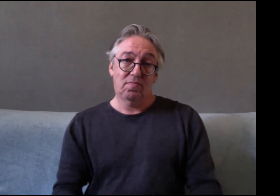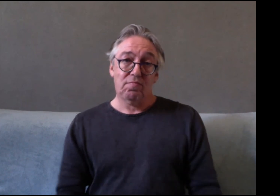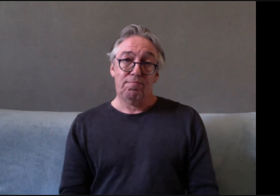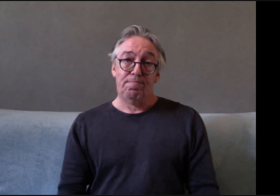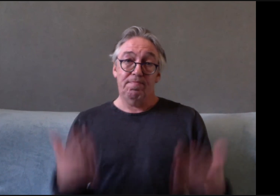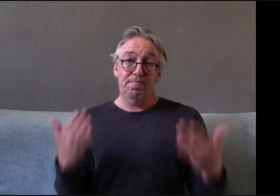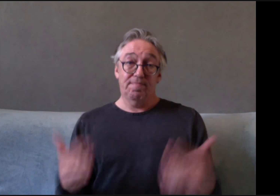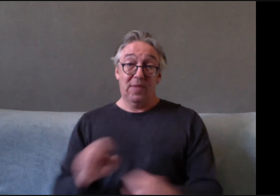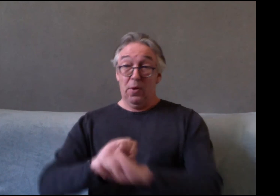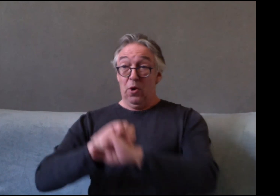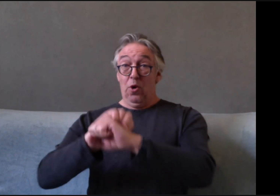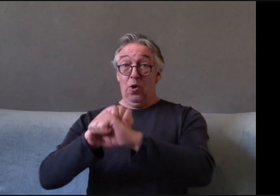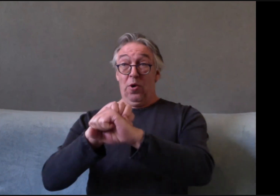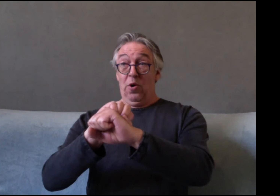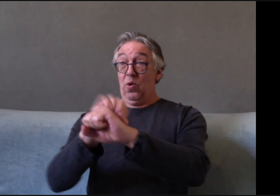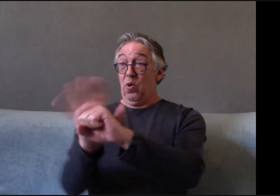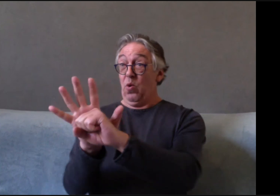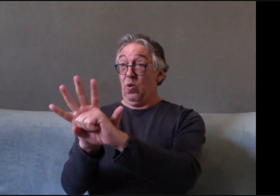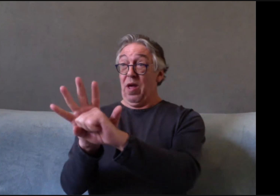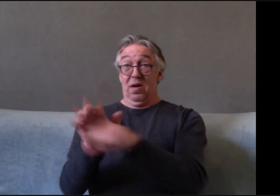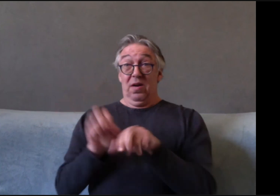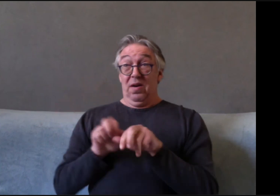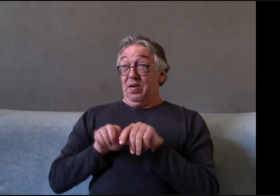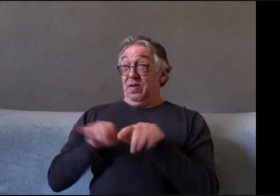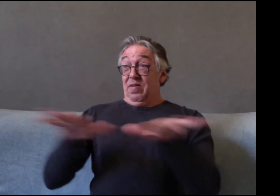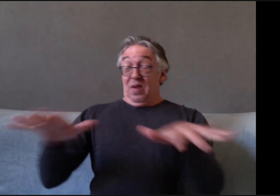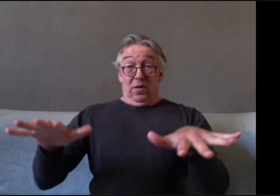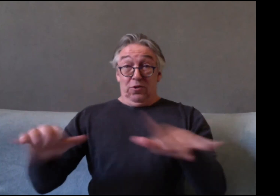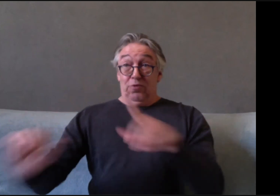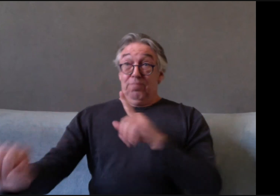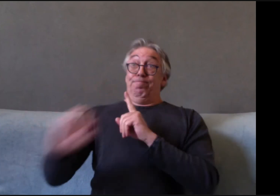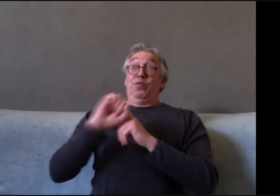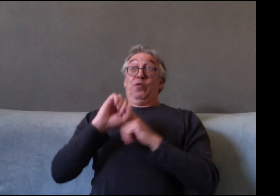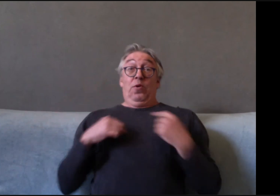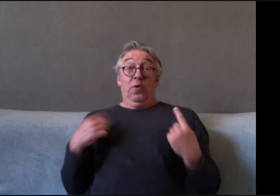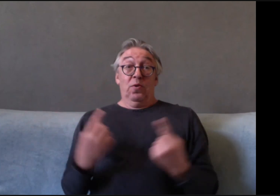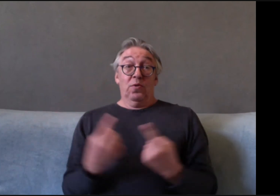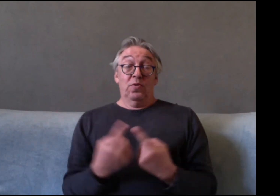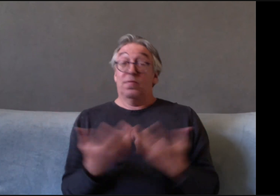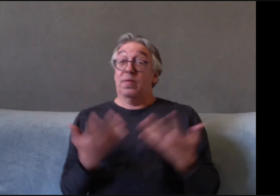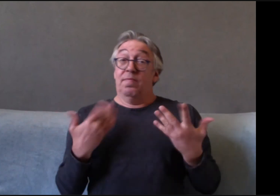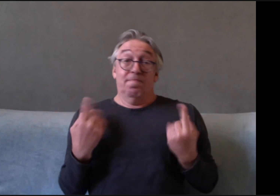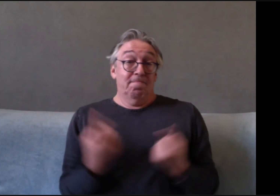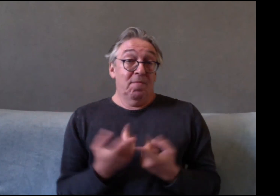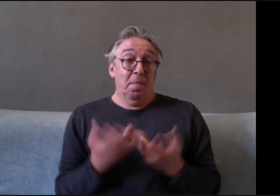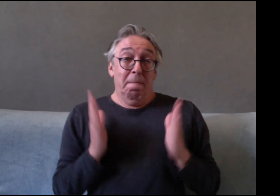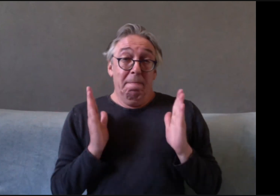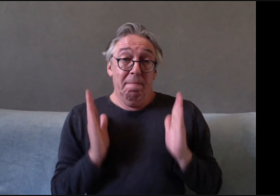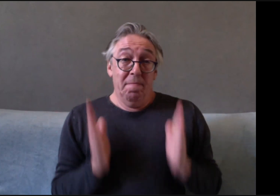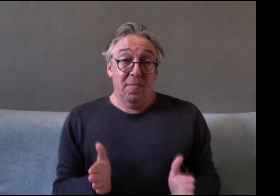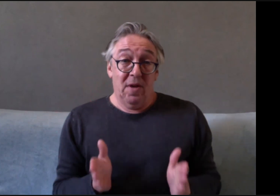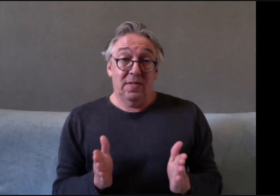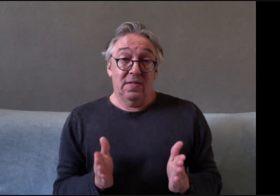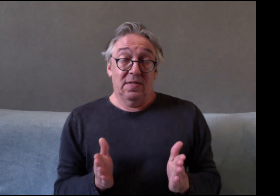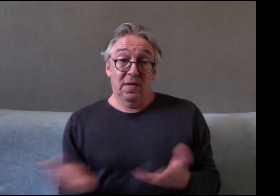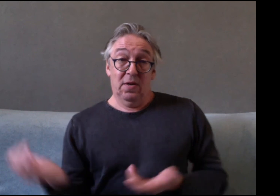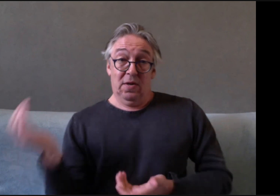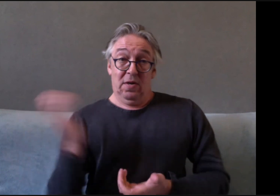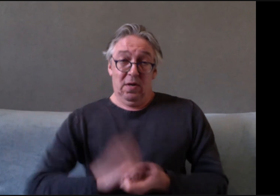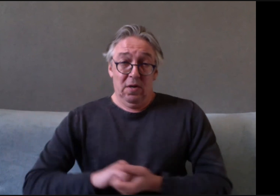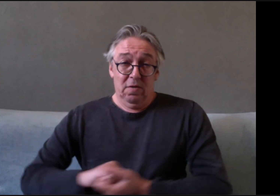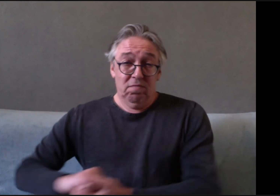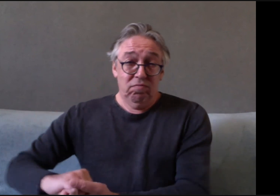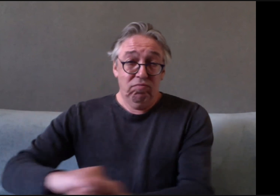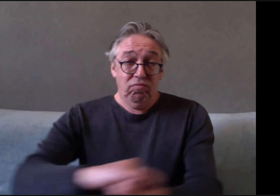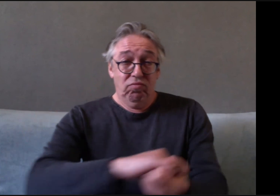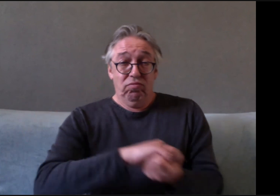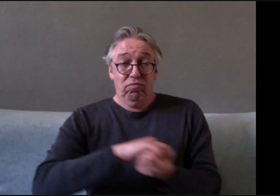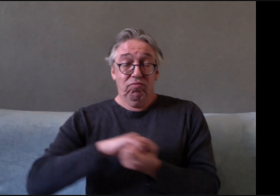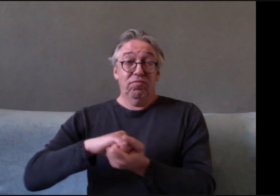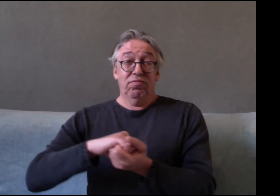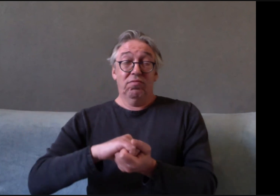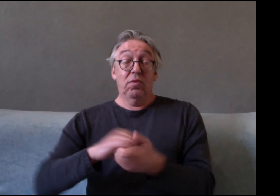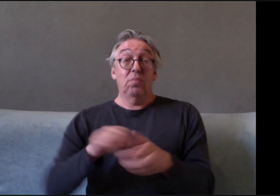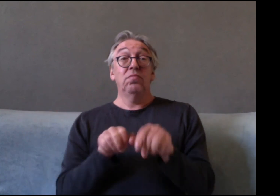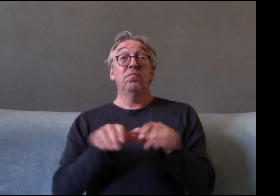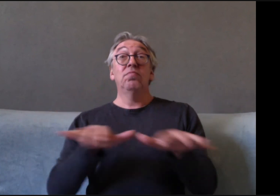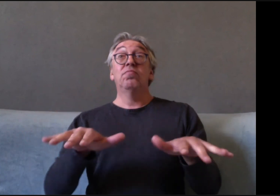and all need to be there after it is over more united, more proactive,